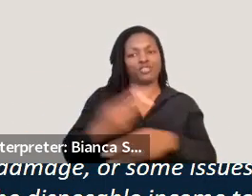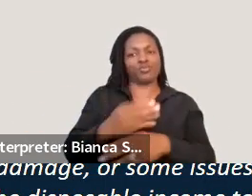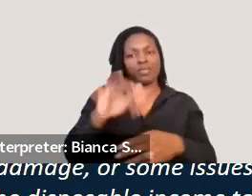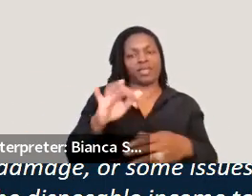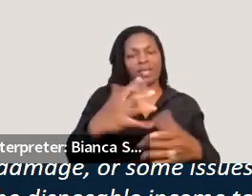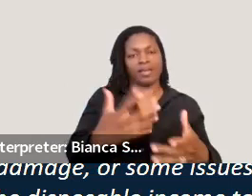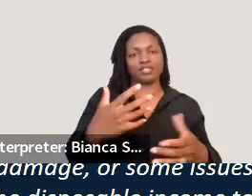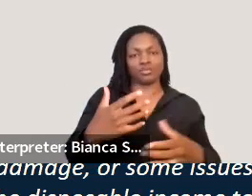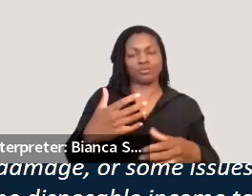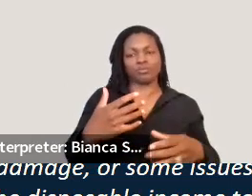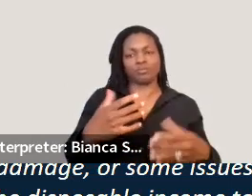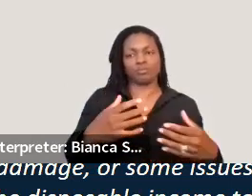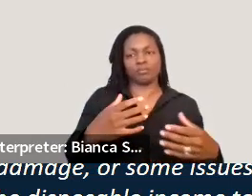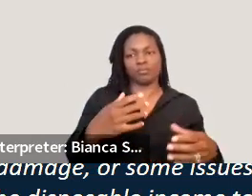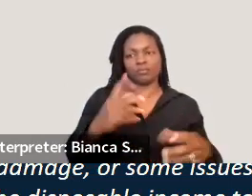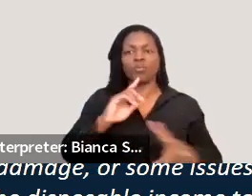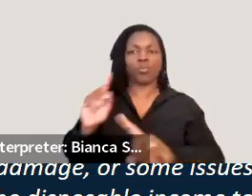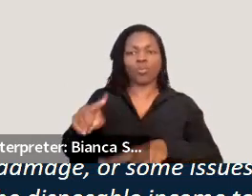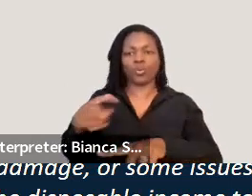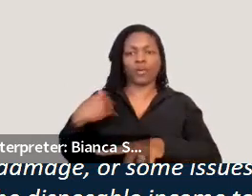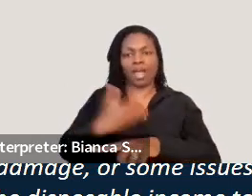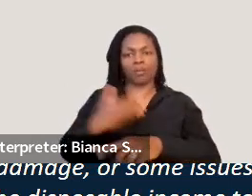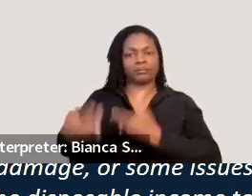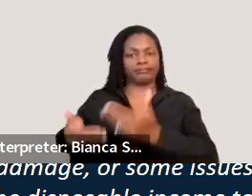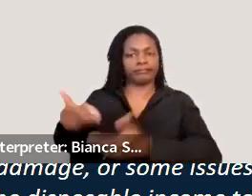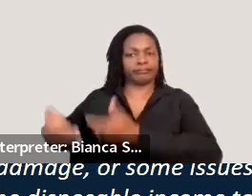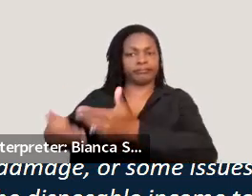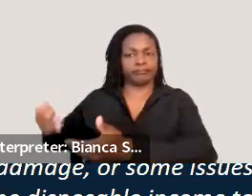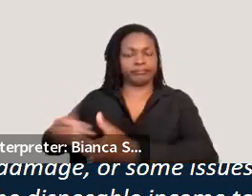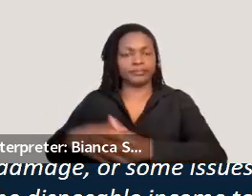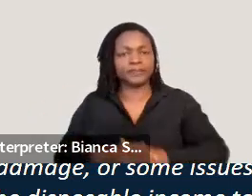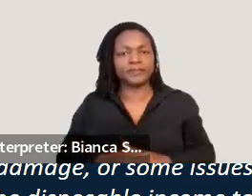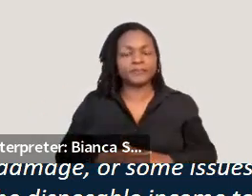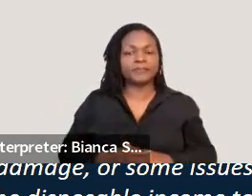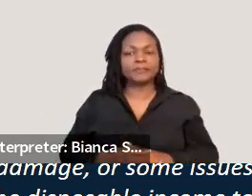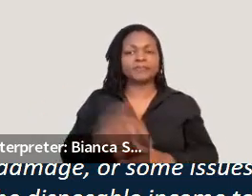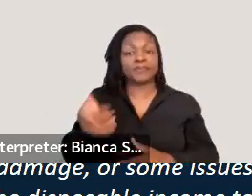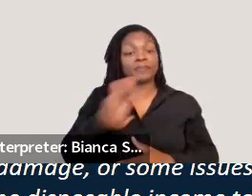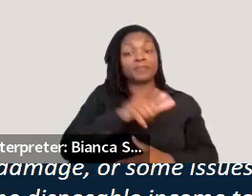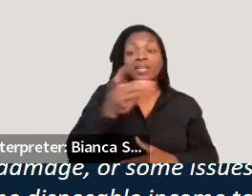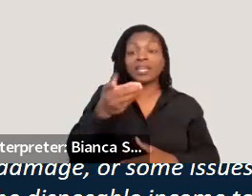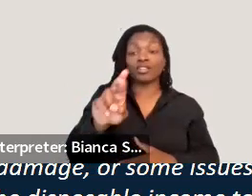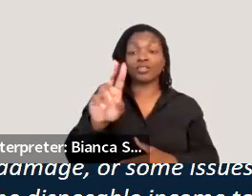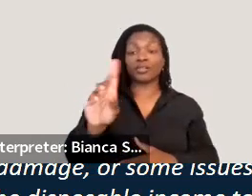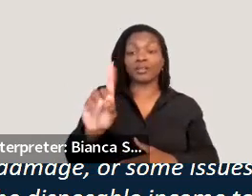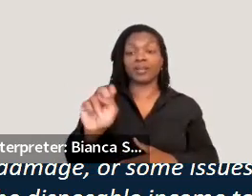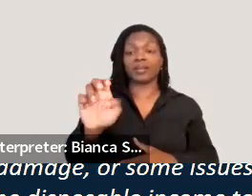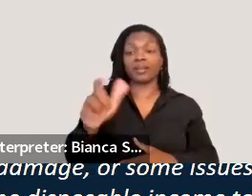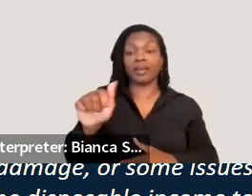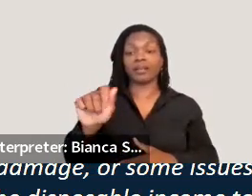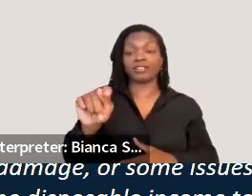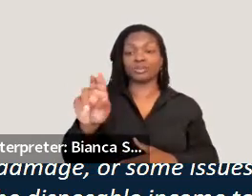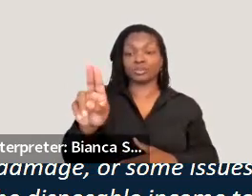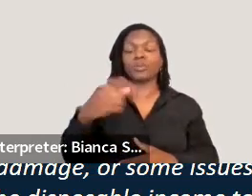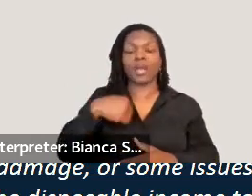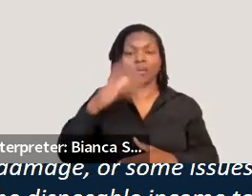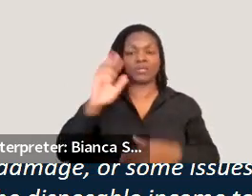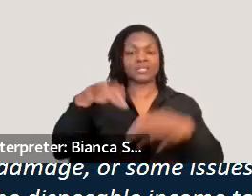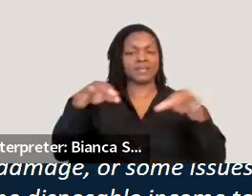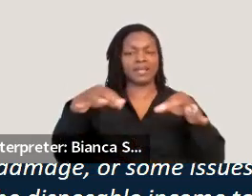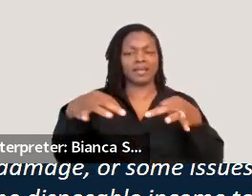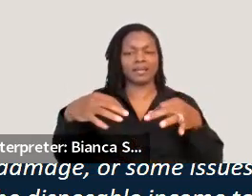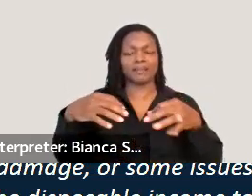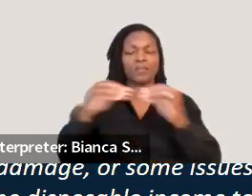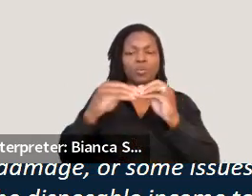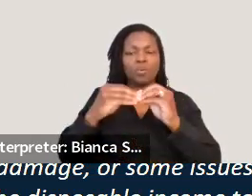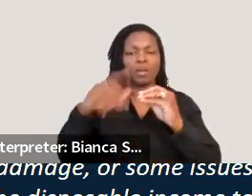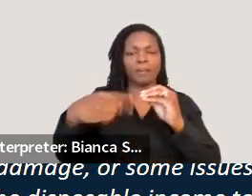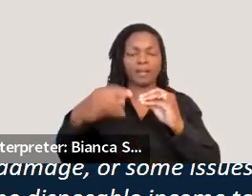And with that said, I'll turn it over to Dr. Nagat to start talking a little bit about what we did in the report and ultimately how the Shaw led to the ship.